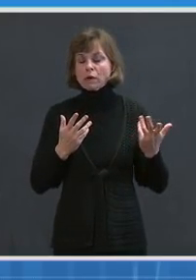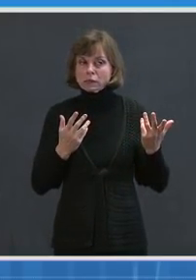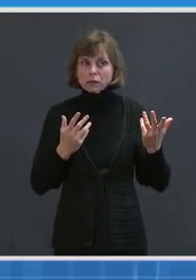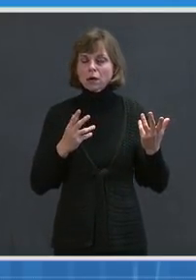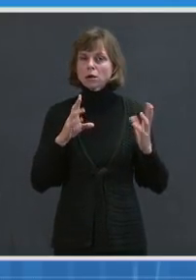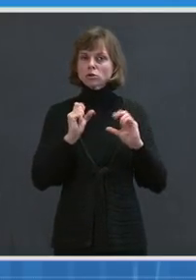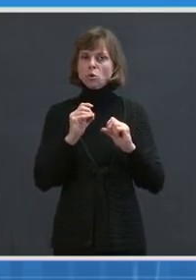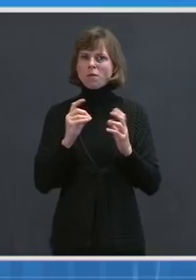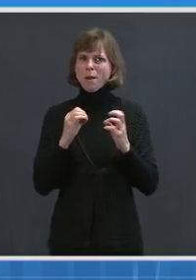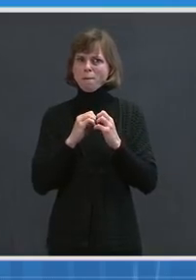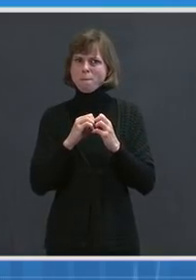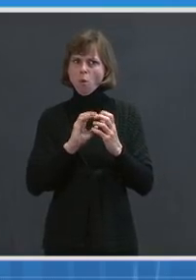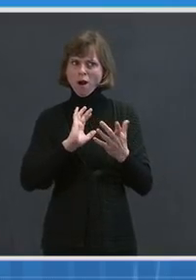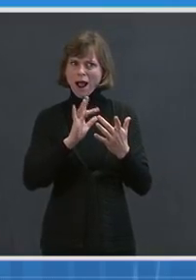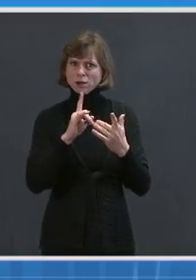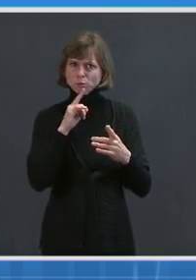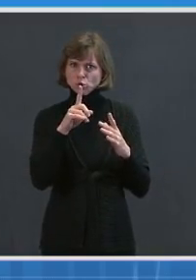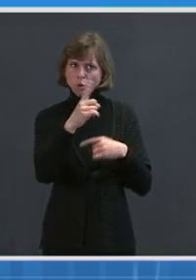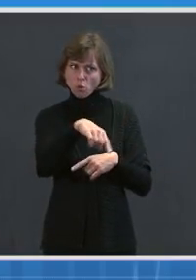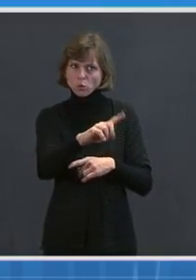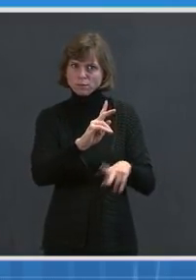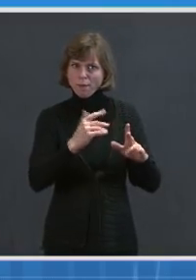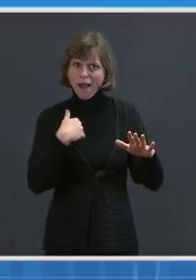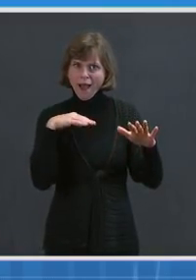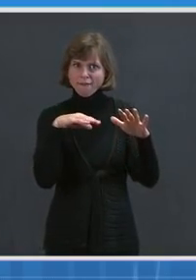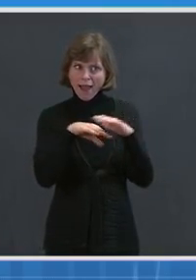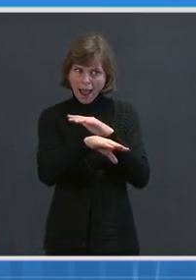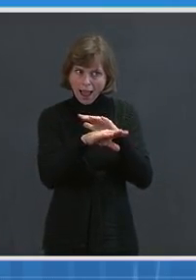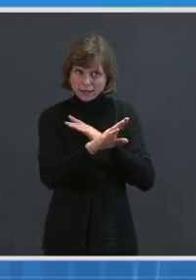to make sure people have access to this site and not just that it's set up?